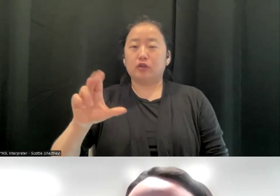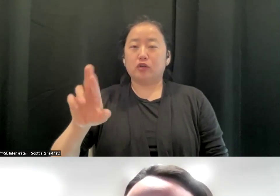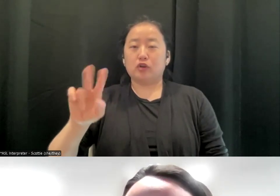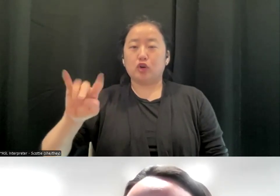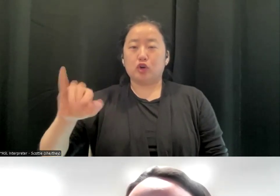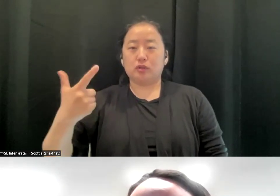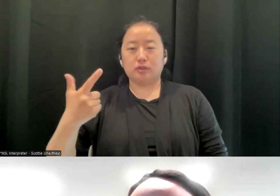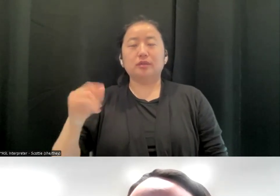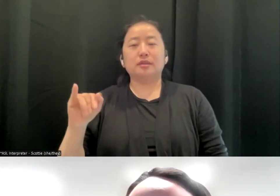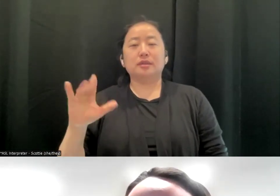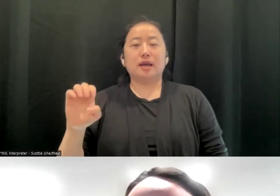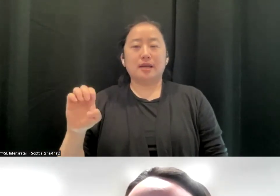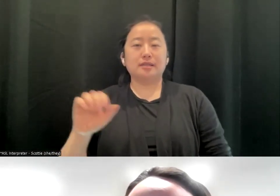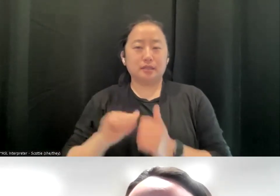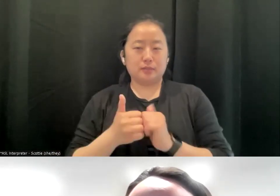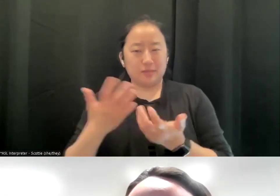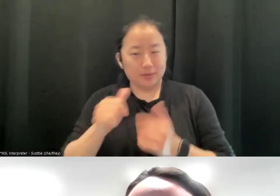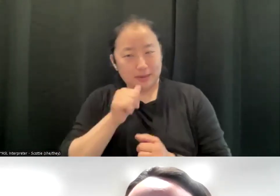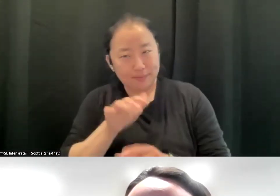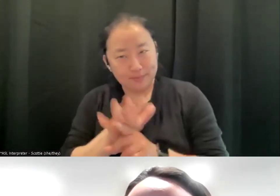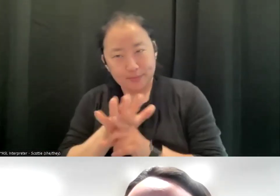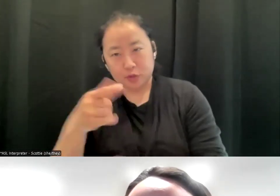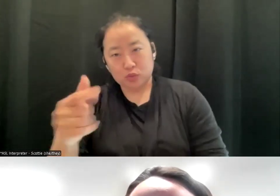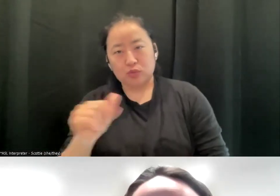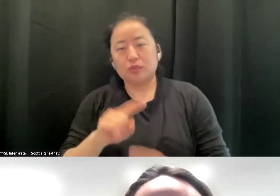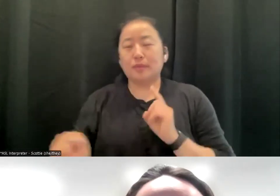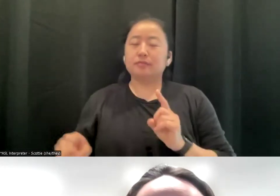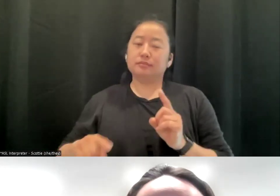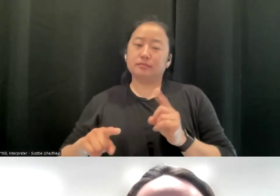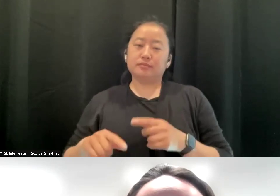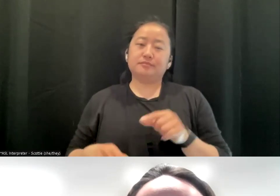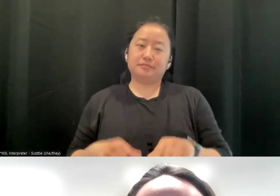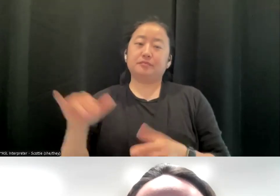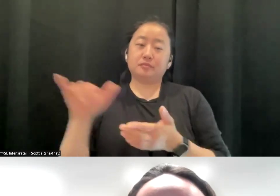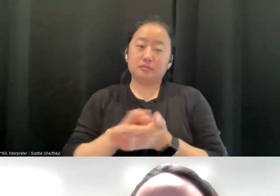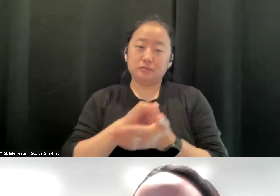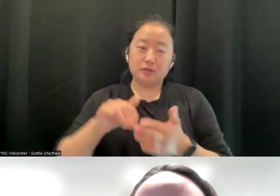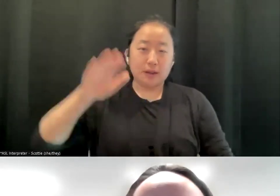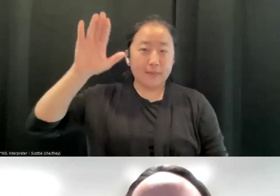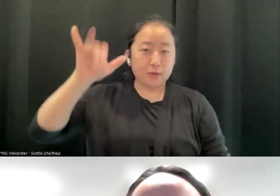Probably not too popular in Georgia, but I'm sure New York, upper New York, I'm sure has --